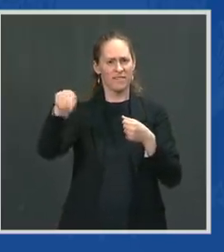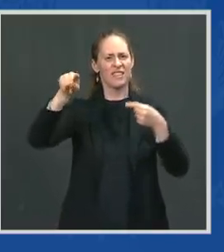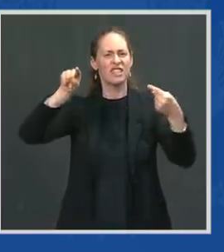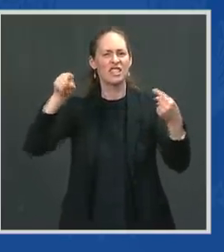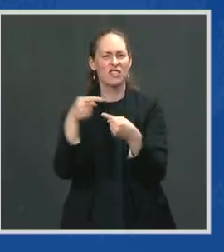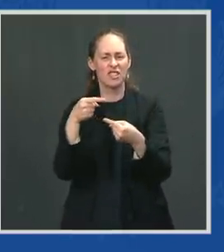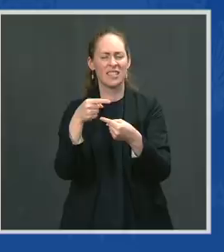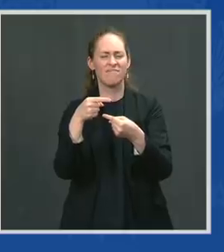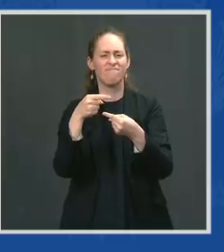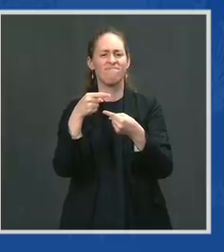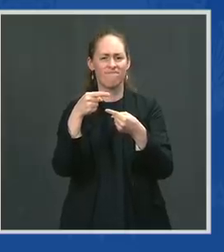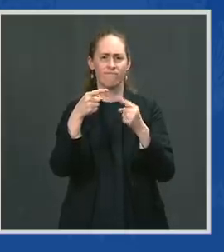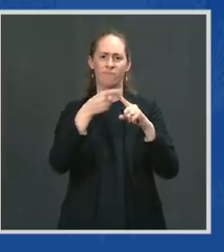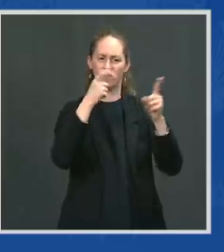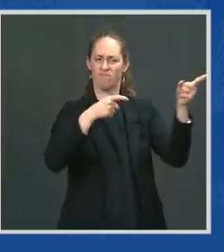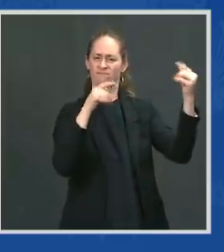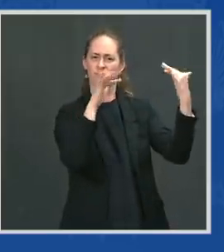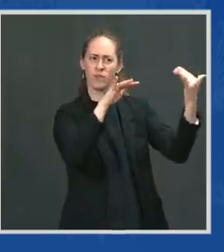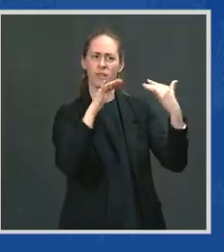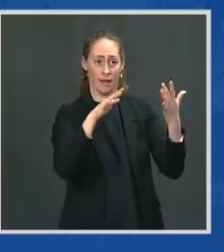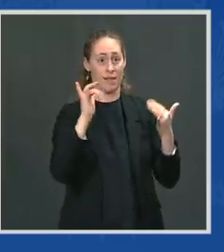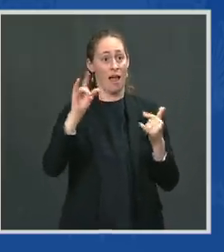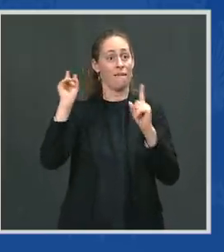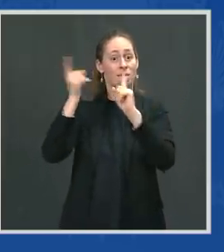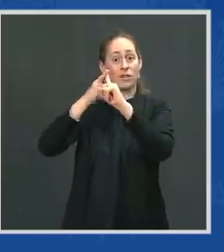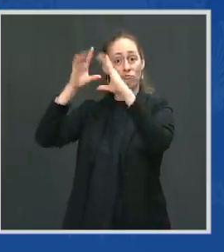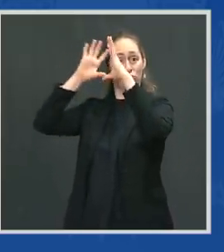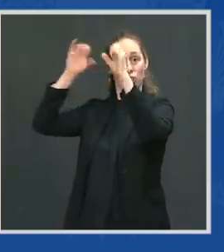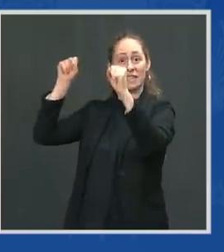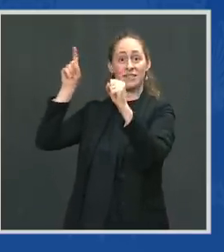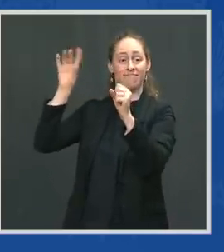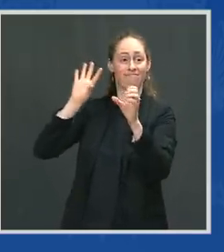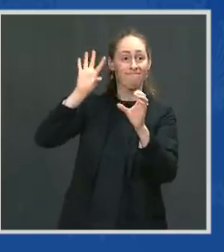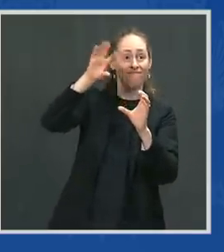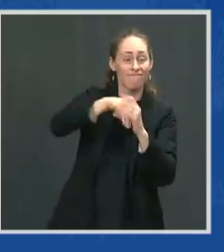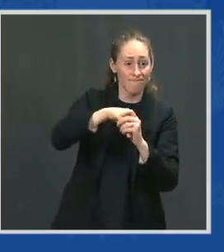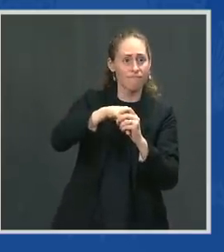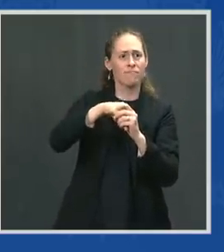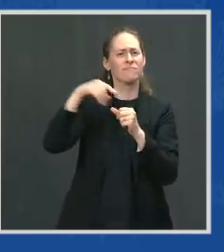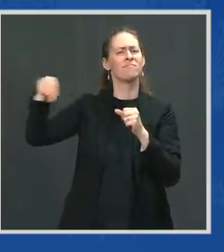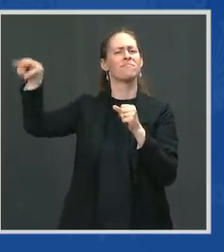I'm the first President in 40 years who knows what it means to have a child serving in a warzone.